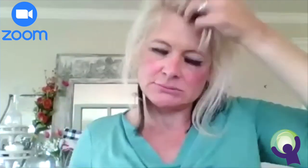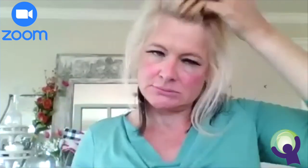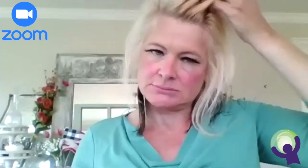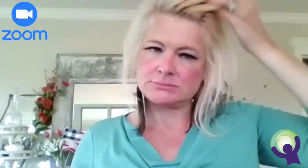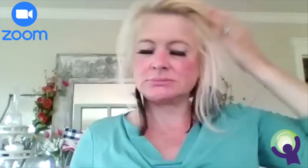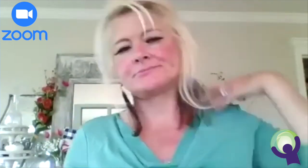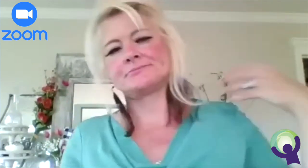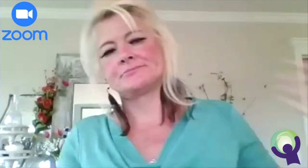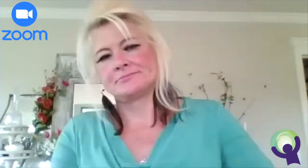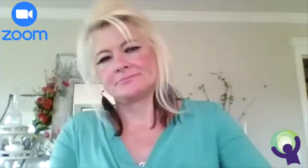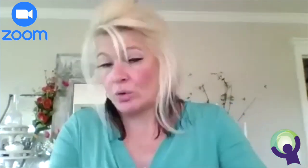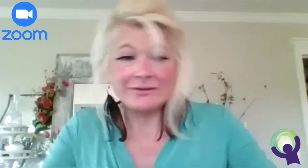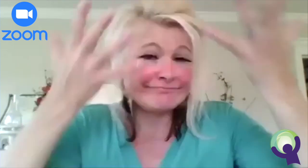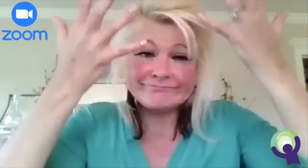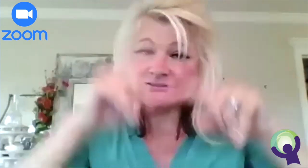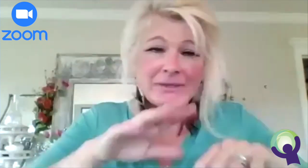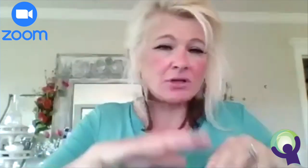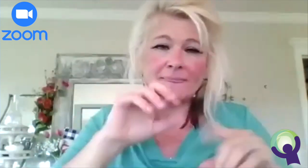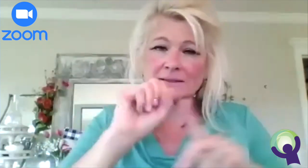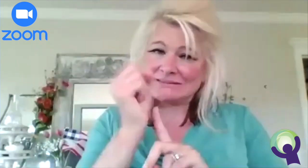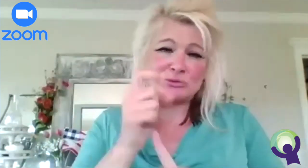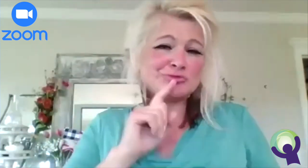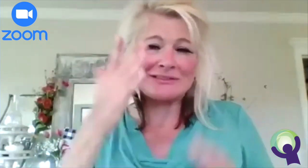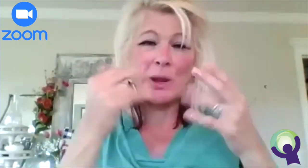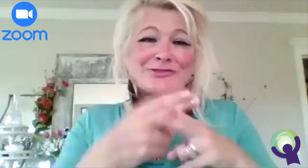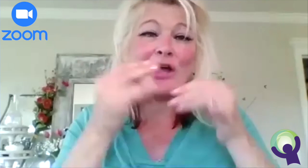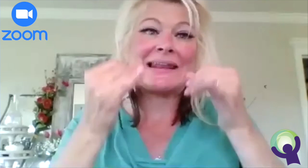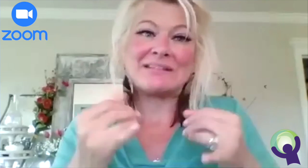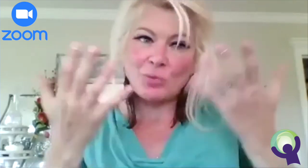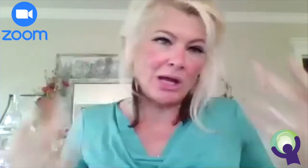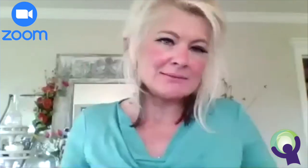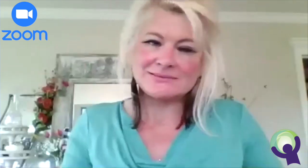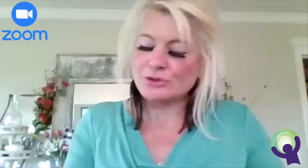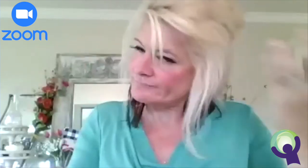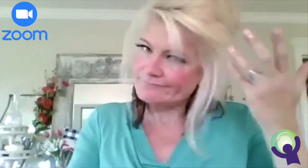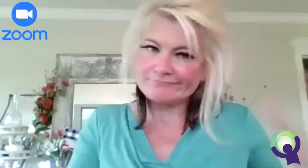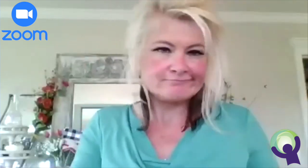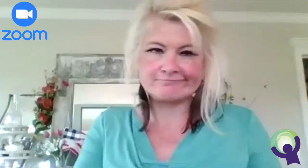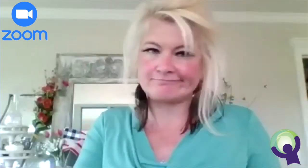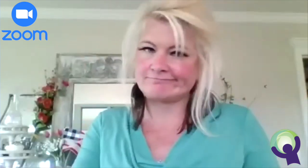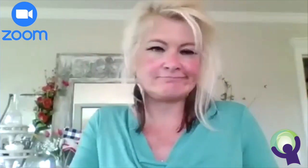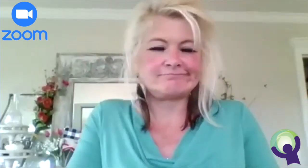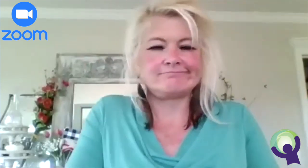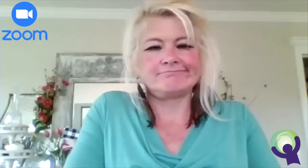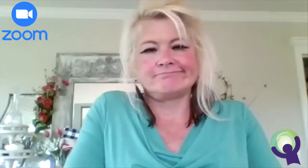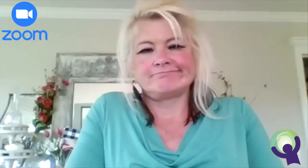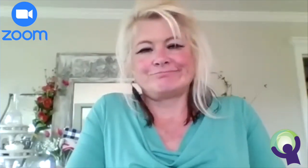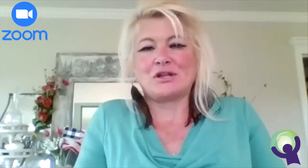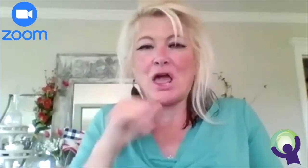behavior as well. It really depends on the situation and that's why it's called an individual